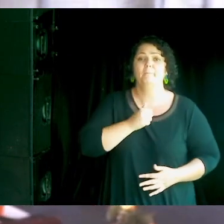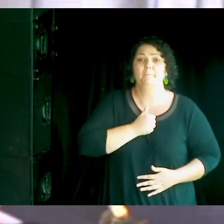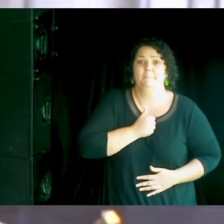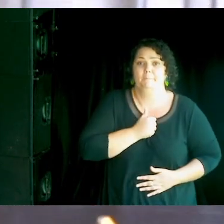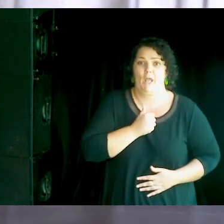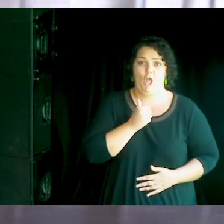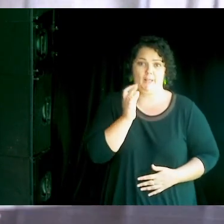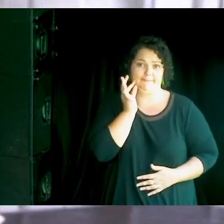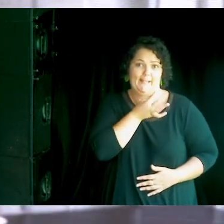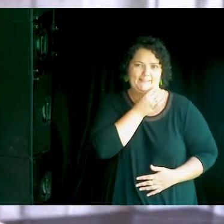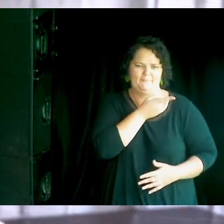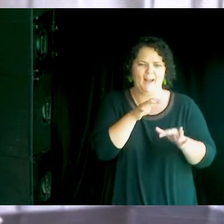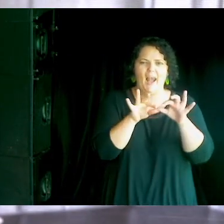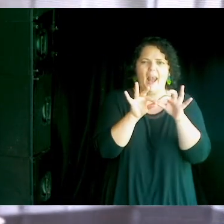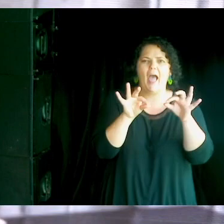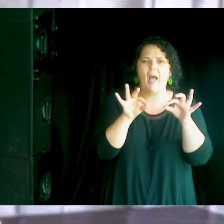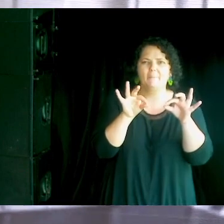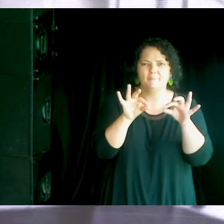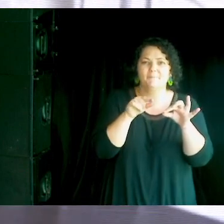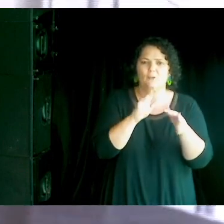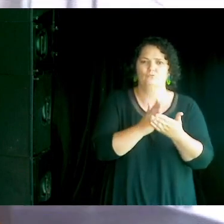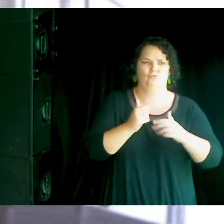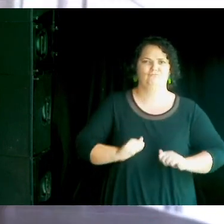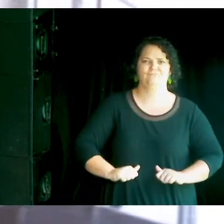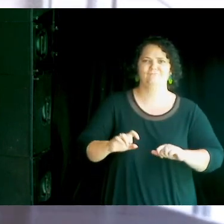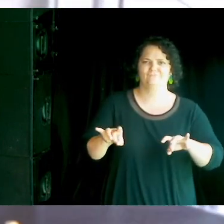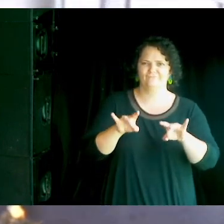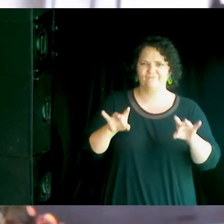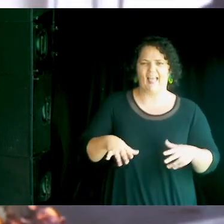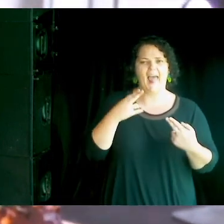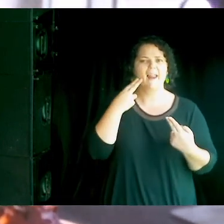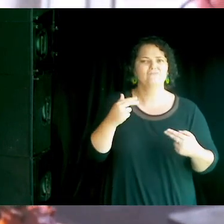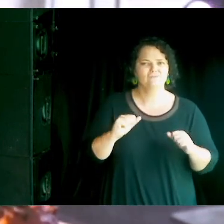and second believe me or not it has got a lot a lot of flavor right it's not normally on the